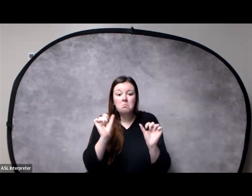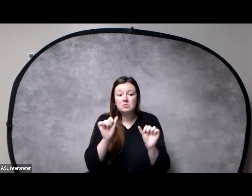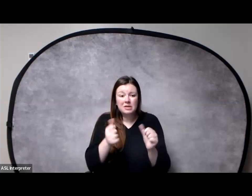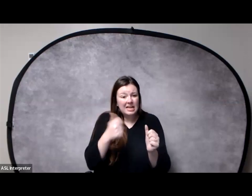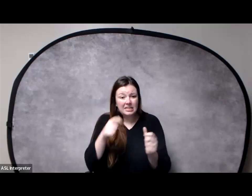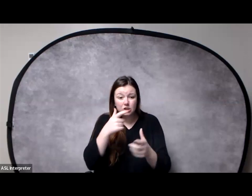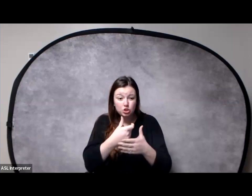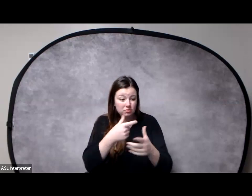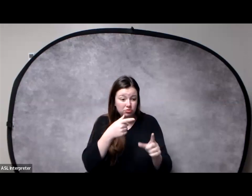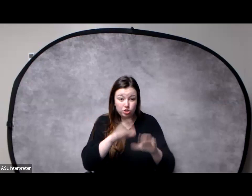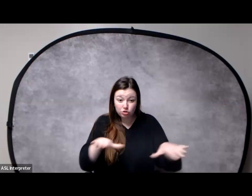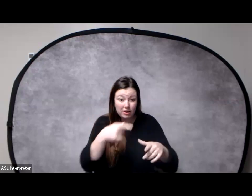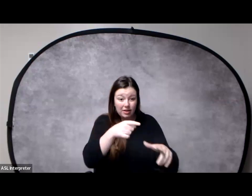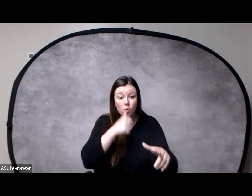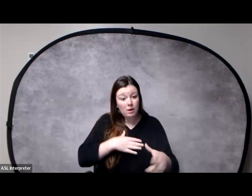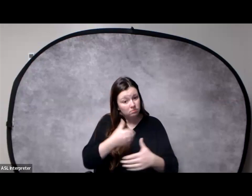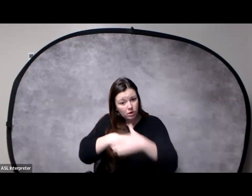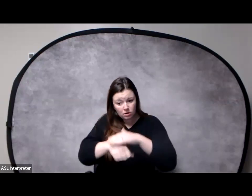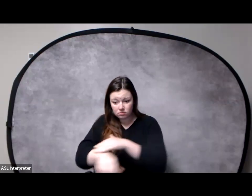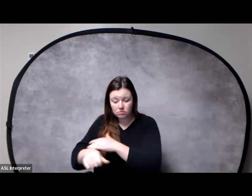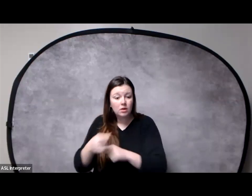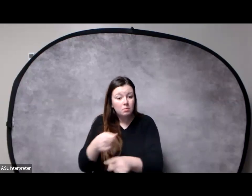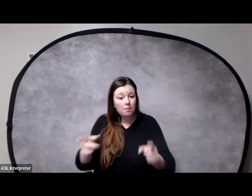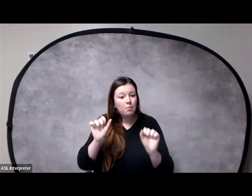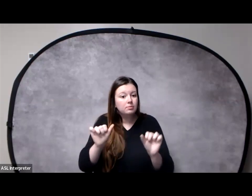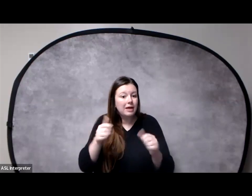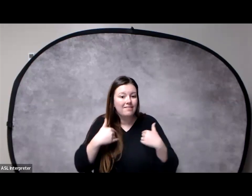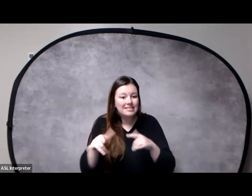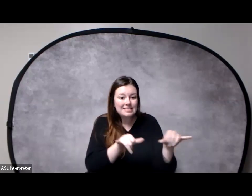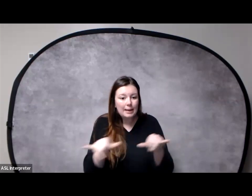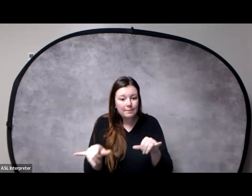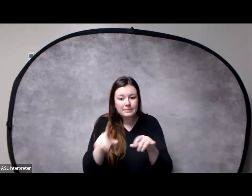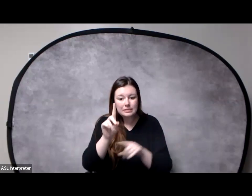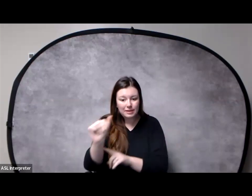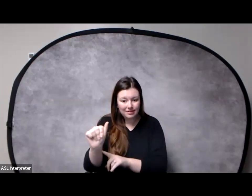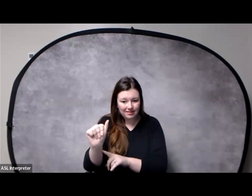have that same disability, the provider offers only surgical sterilization rather than the